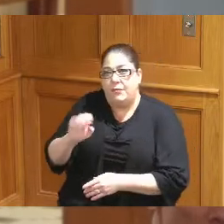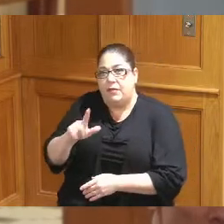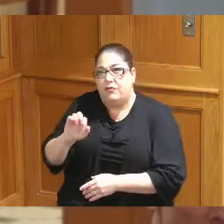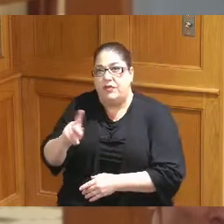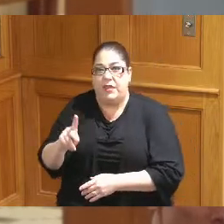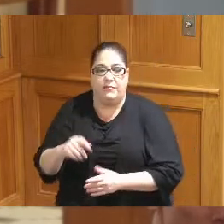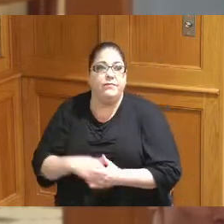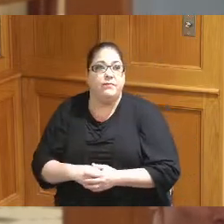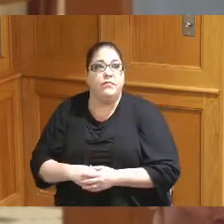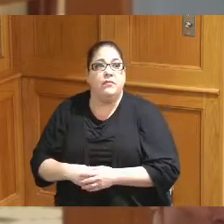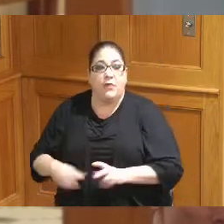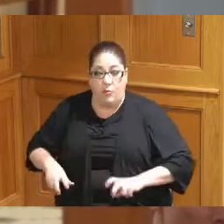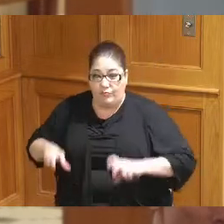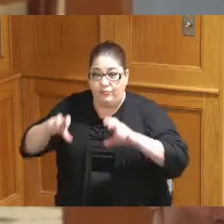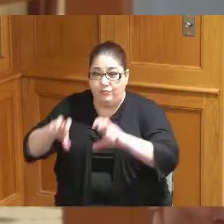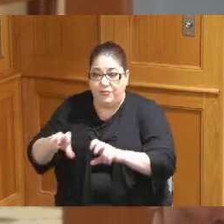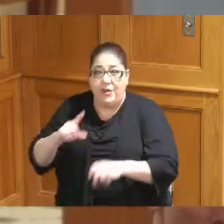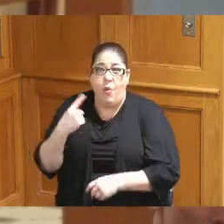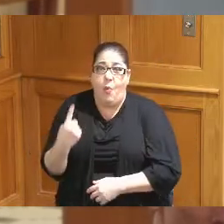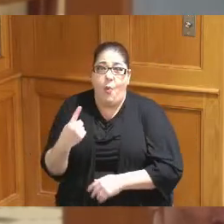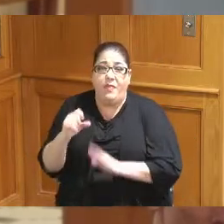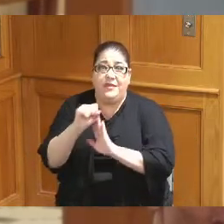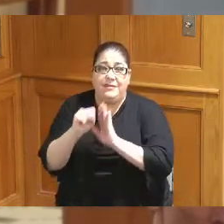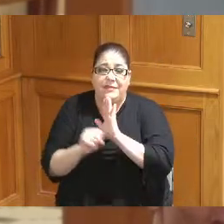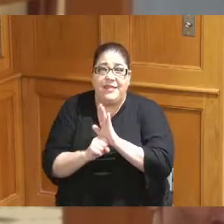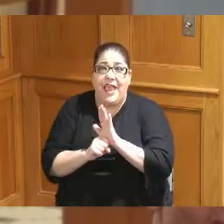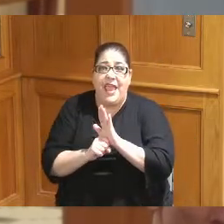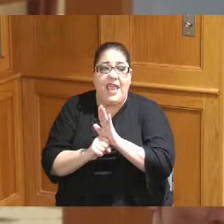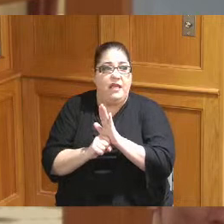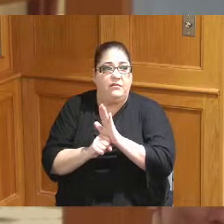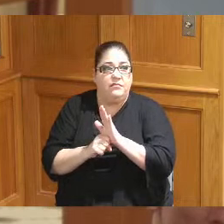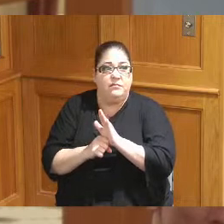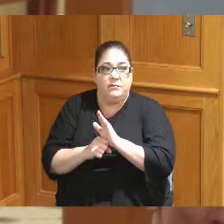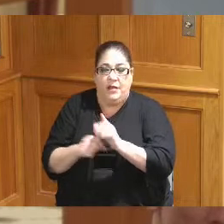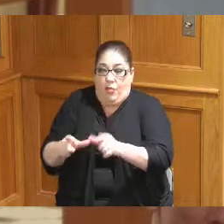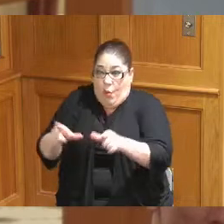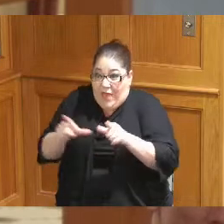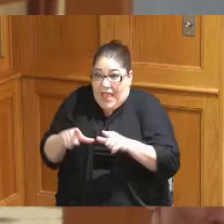investment knowing this is the only Stateside location that was even considered and to think